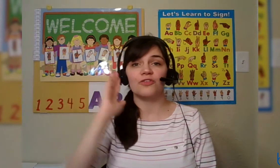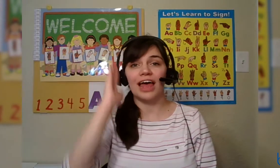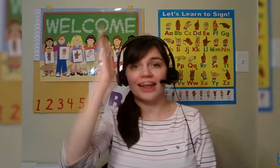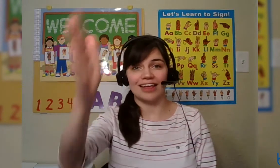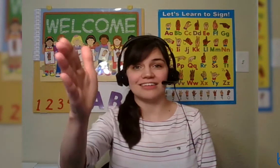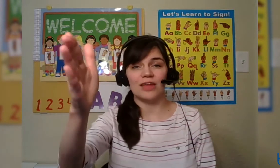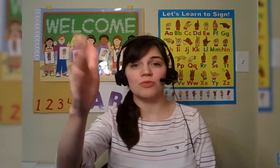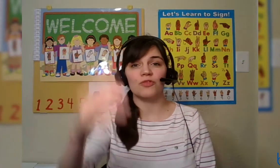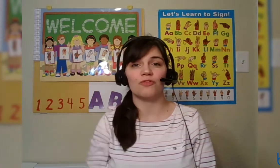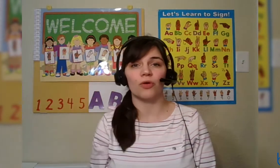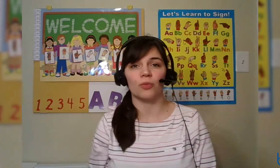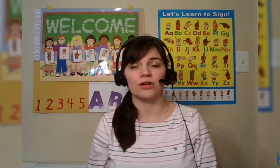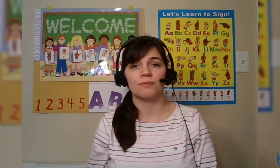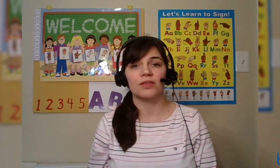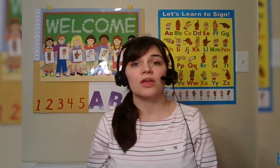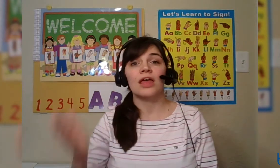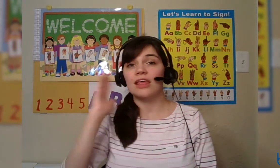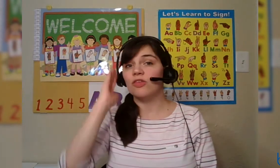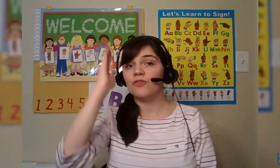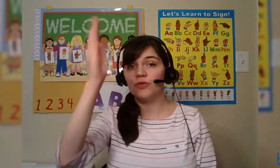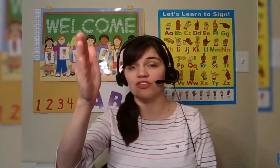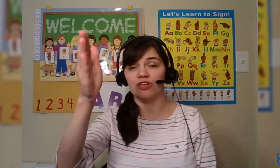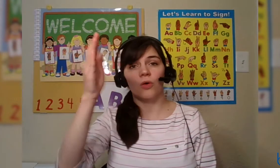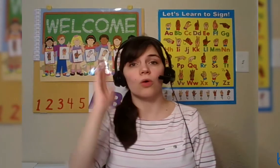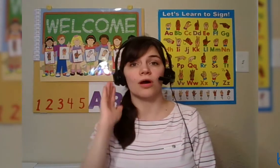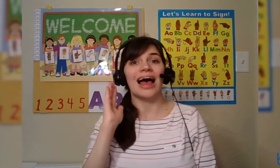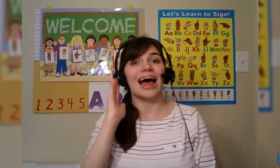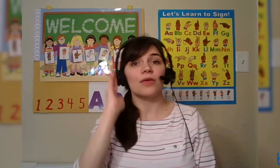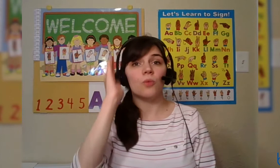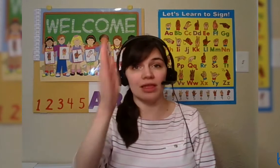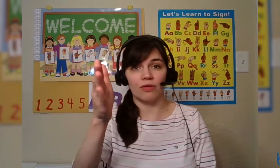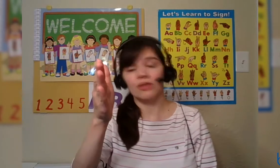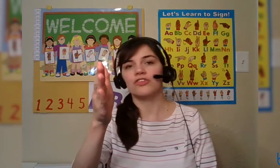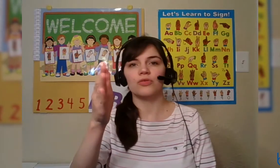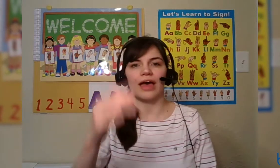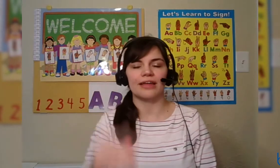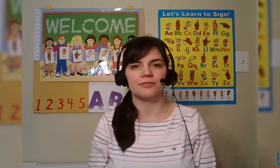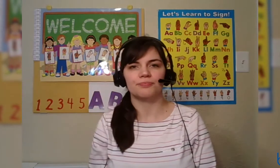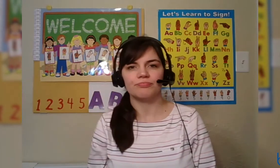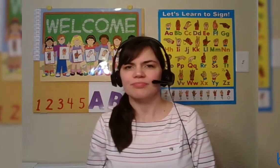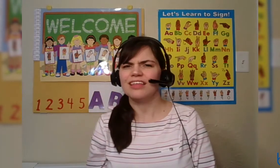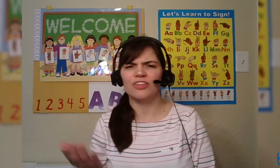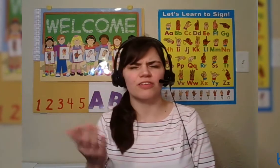flat hand and move it forward. In the future or I will do that. They're the